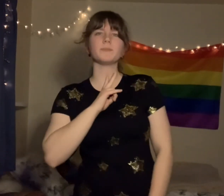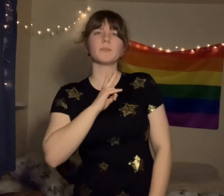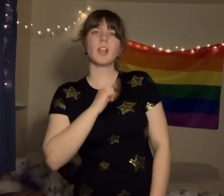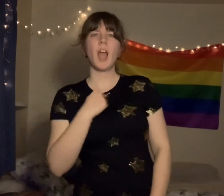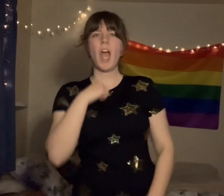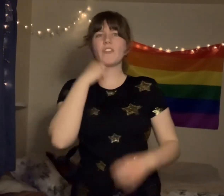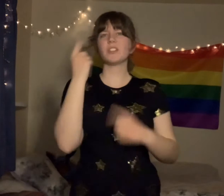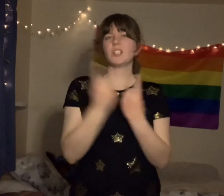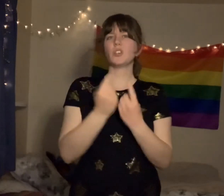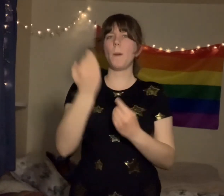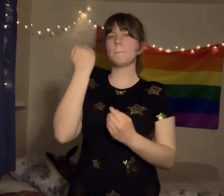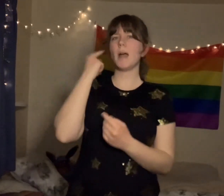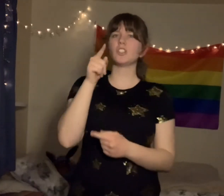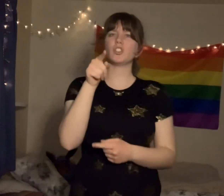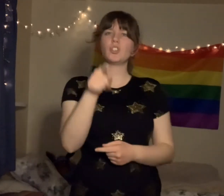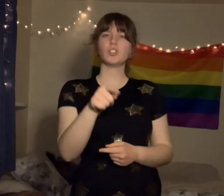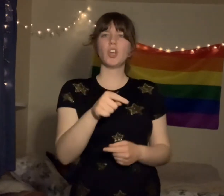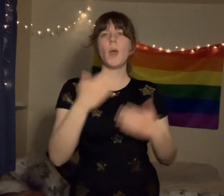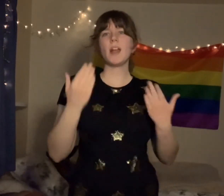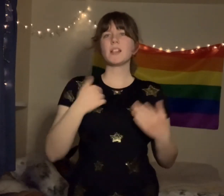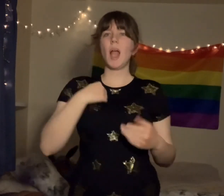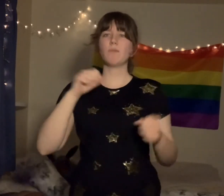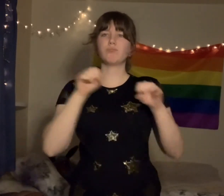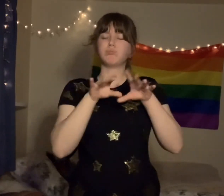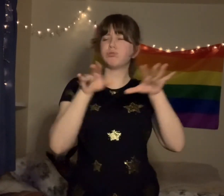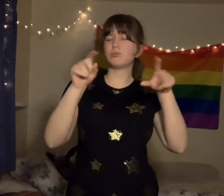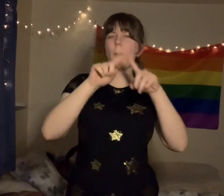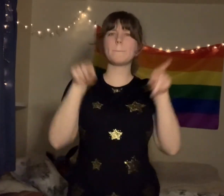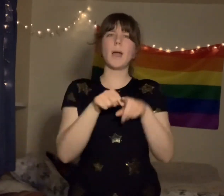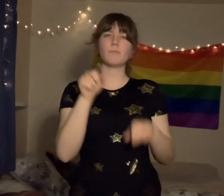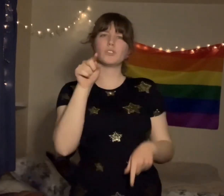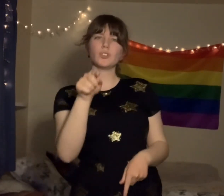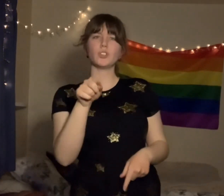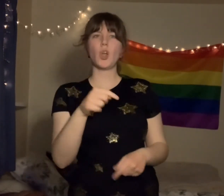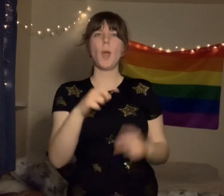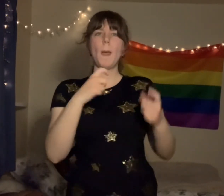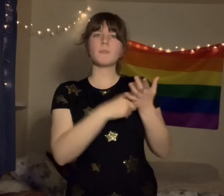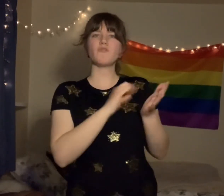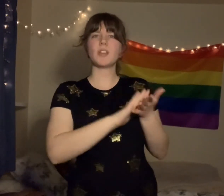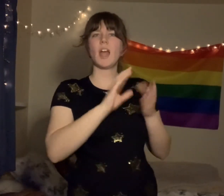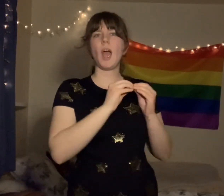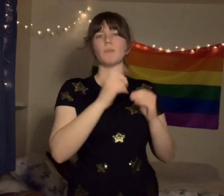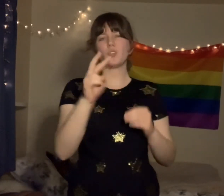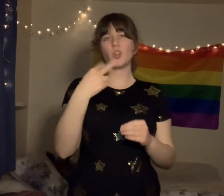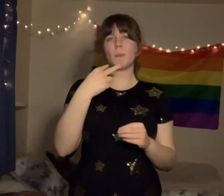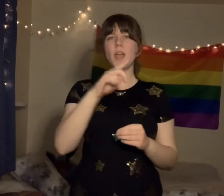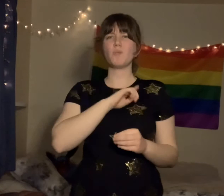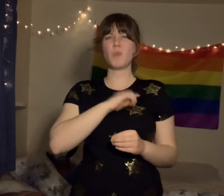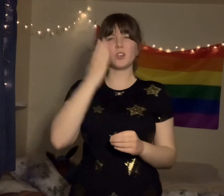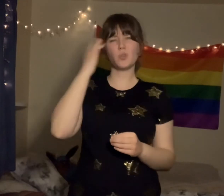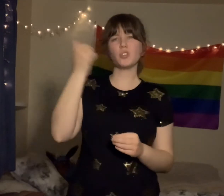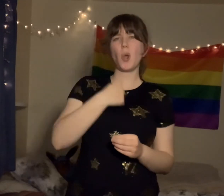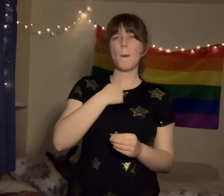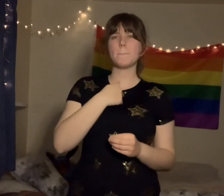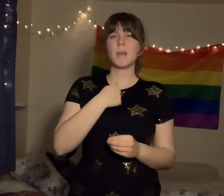Everything is going to go back to you Now I'm going to spread the map of you My rehab look at me. Why don't you know me?